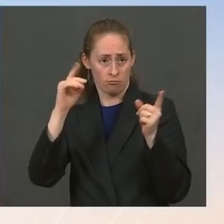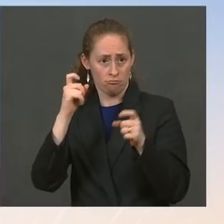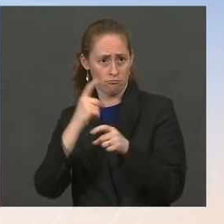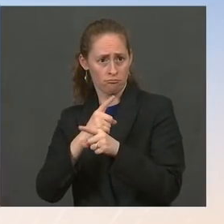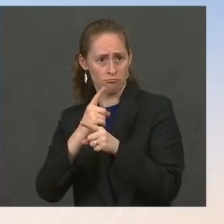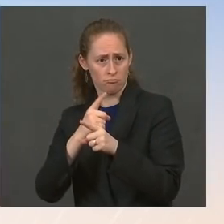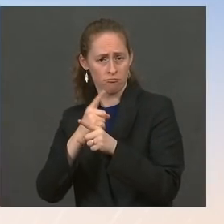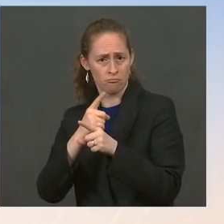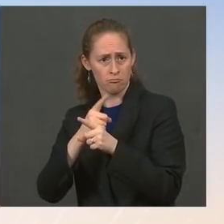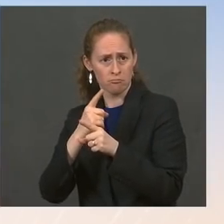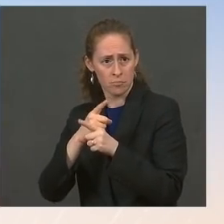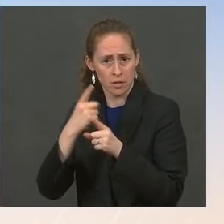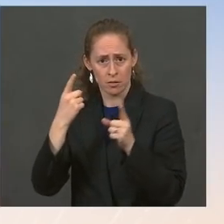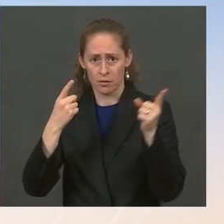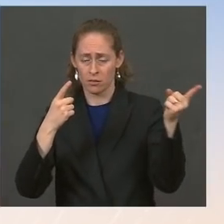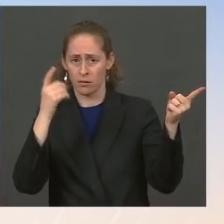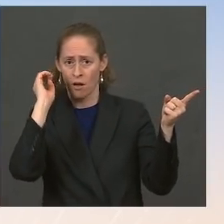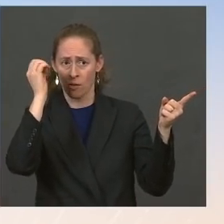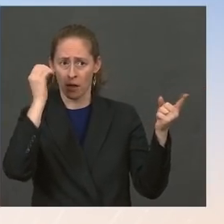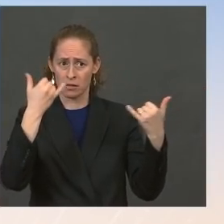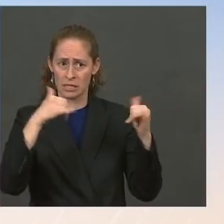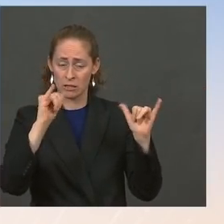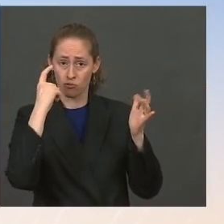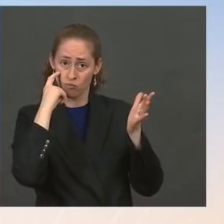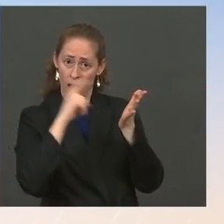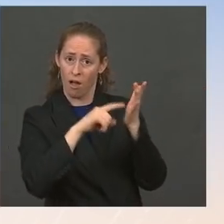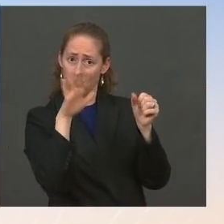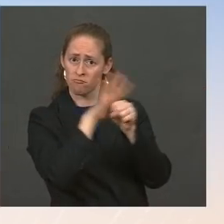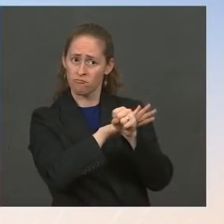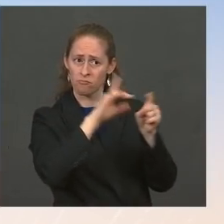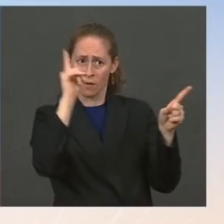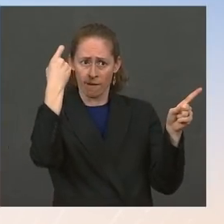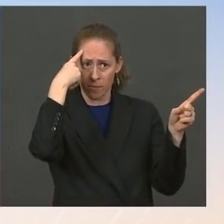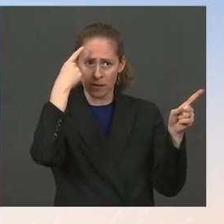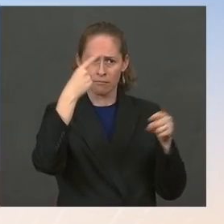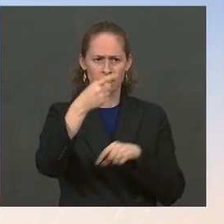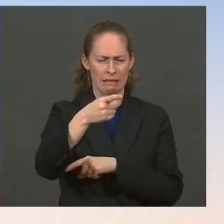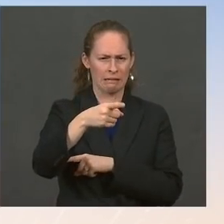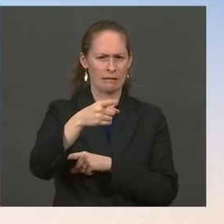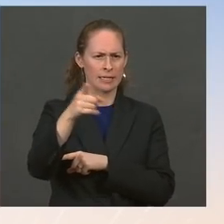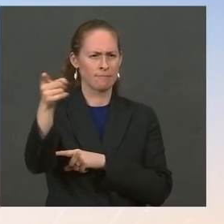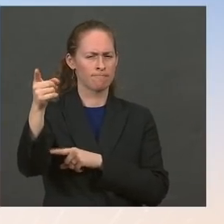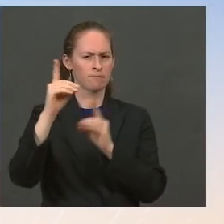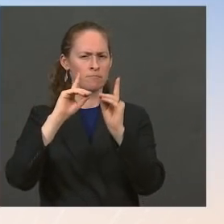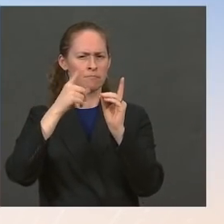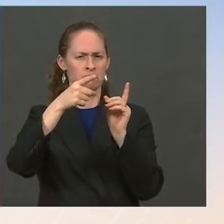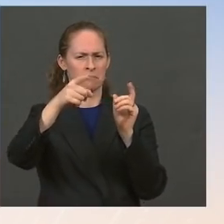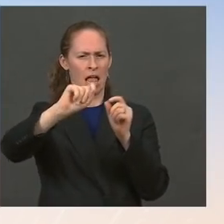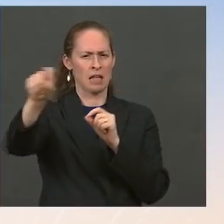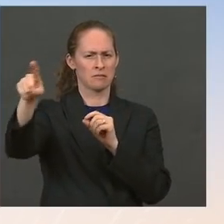Ms. Psaki: I don't know if the State Department has spoken to this, and I don't want to speak out of turn here. So let me check with them and see if there's any update on this front.